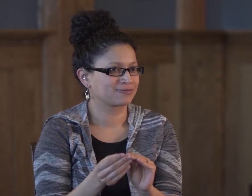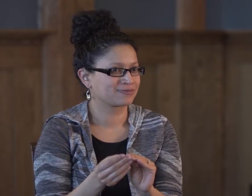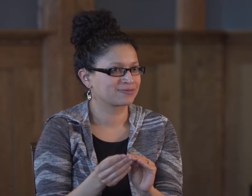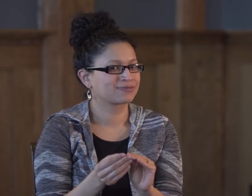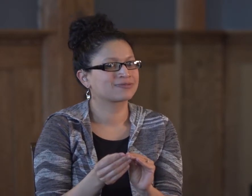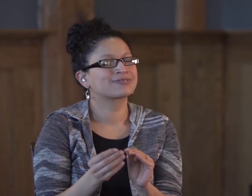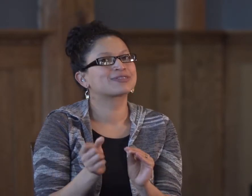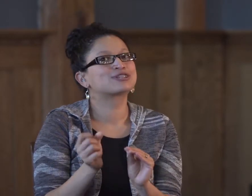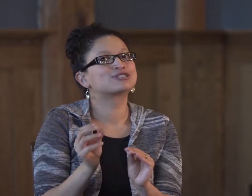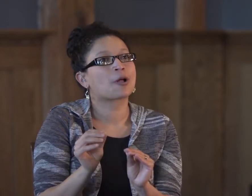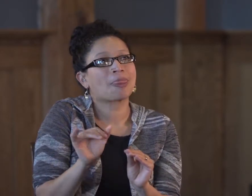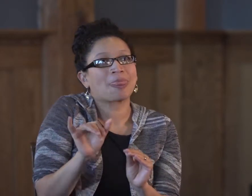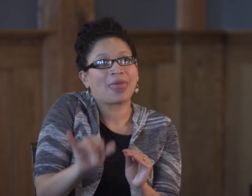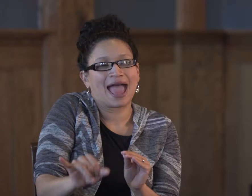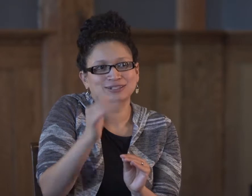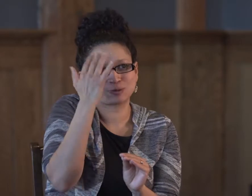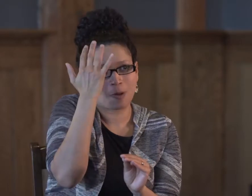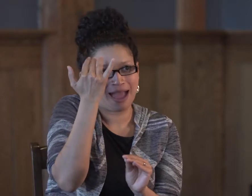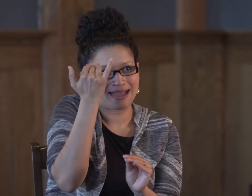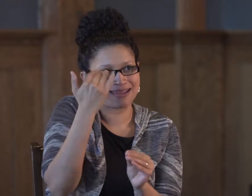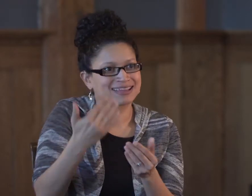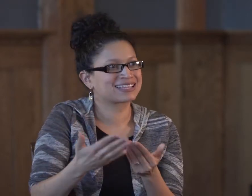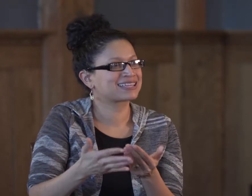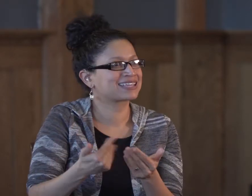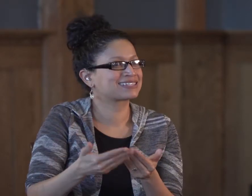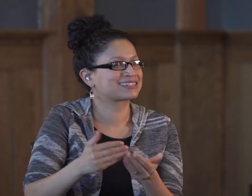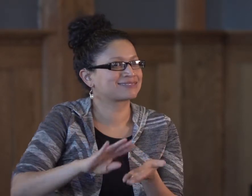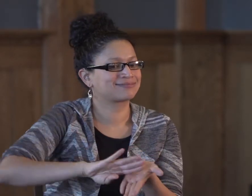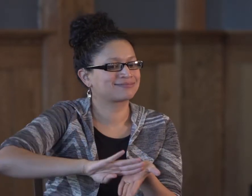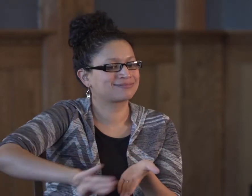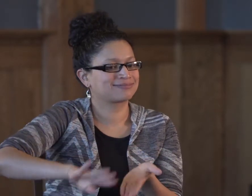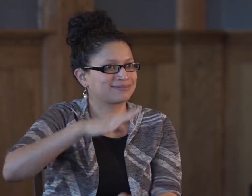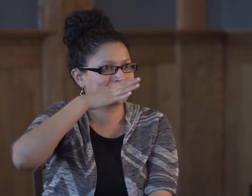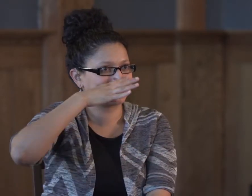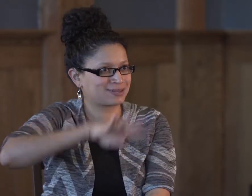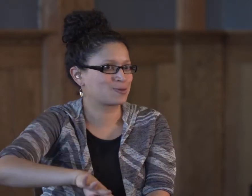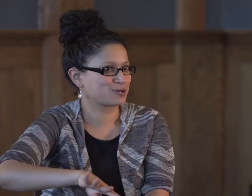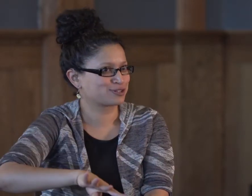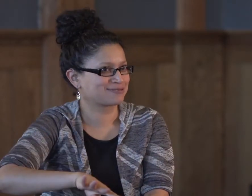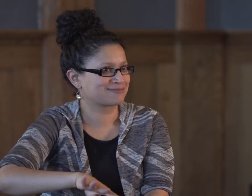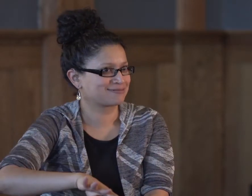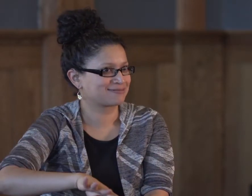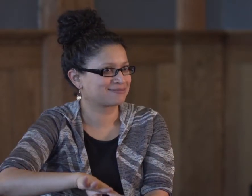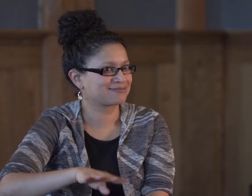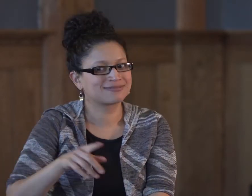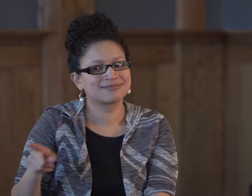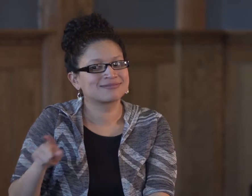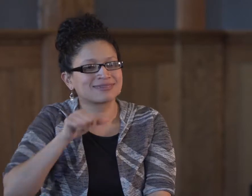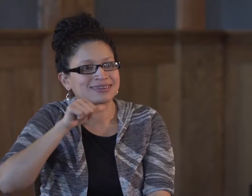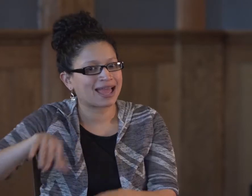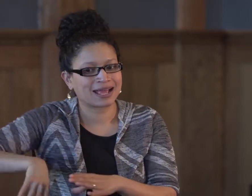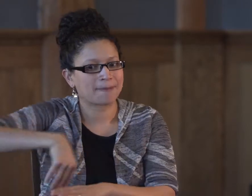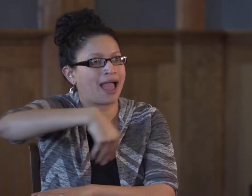small percentage and a small number, and so it is easy to marginalize and ignore that